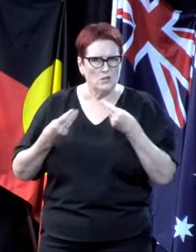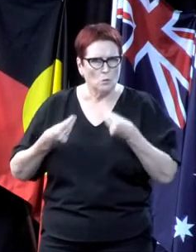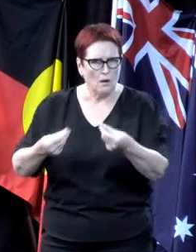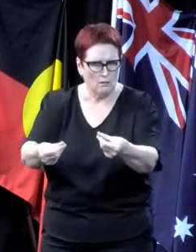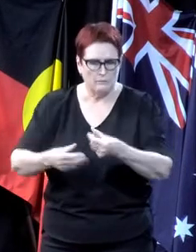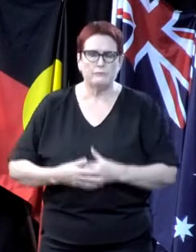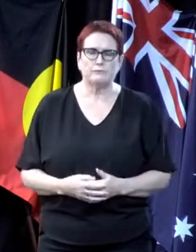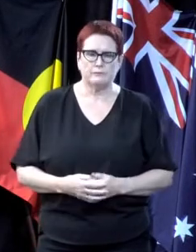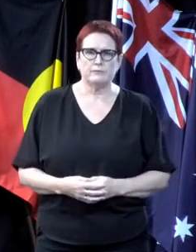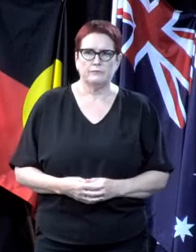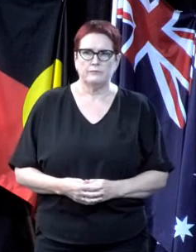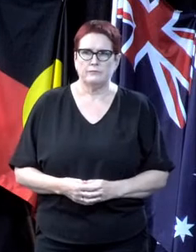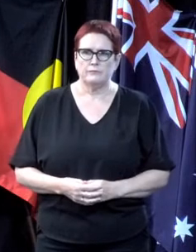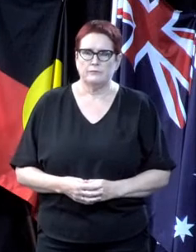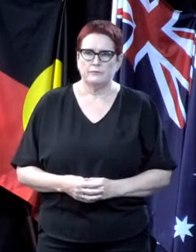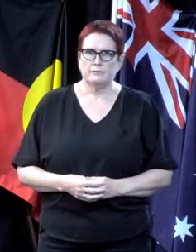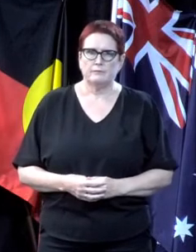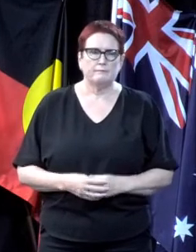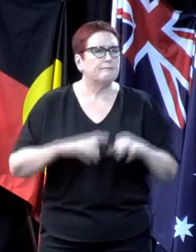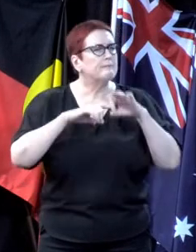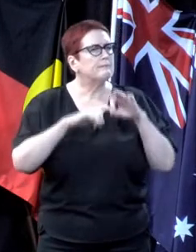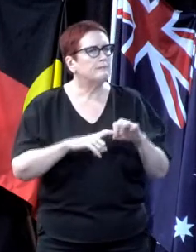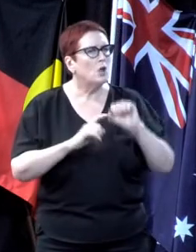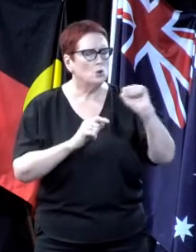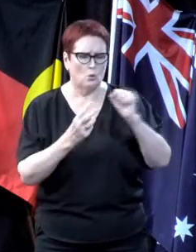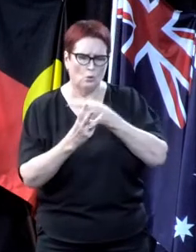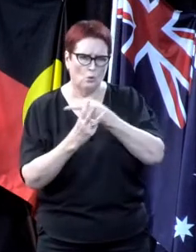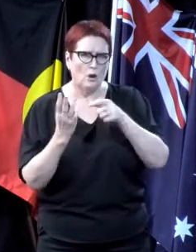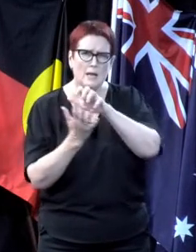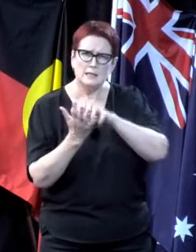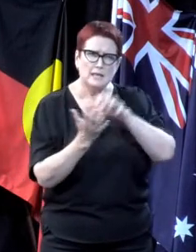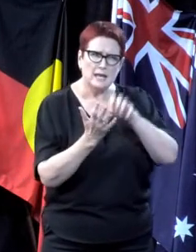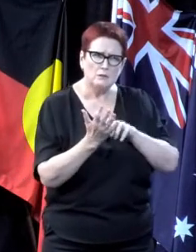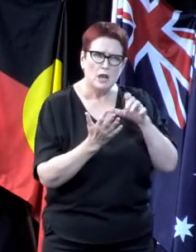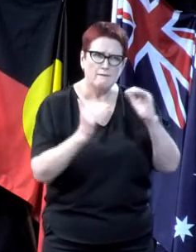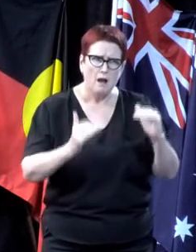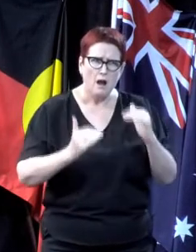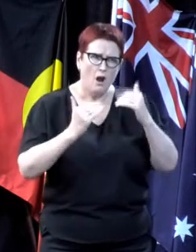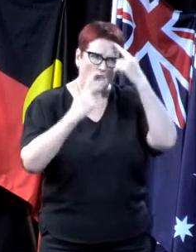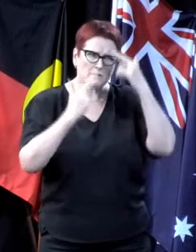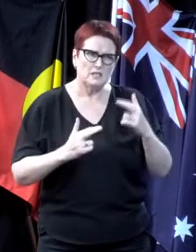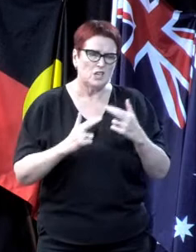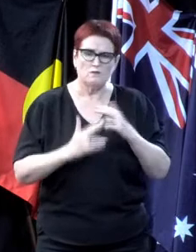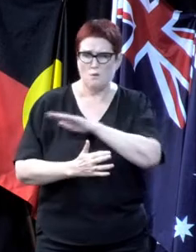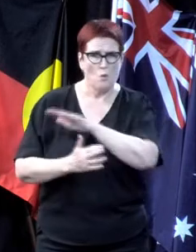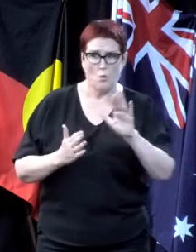I think each of your statements speak about you having high expectations for all of your students, and you would have heard some evidence earlier in the week